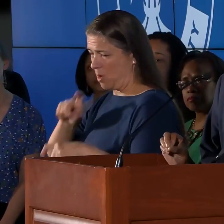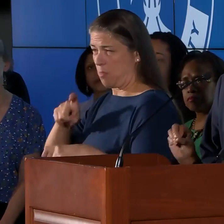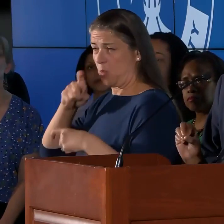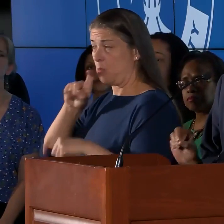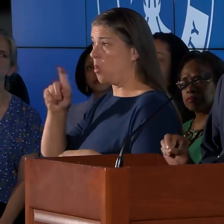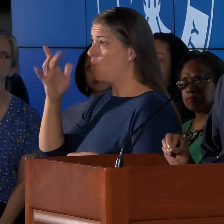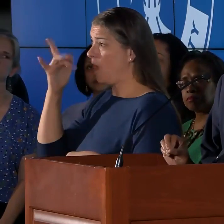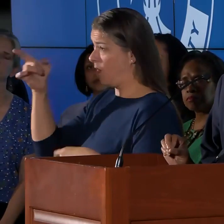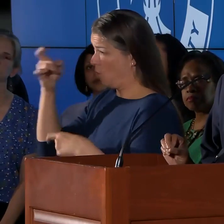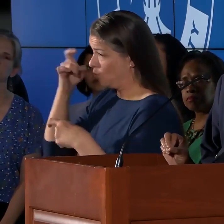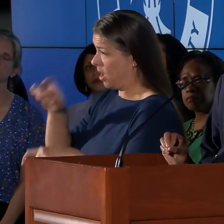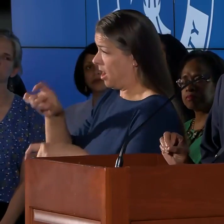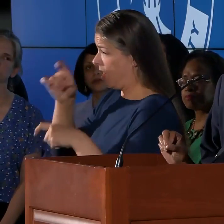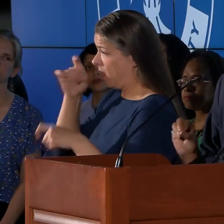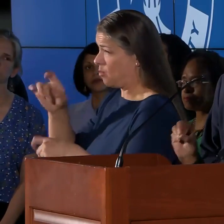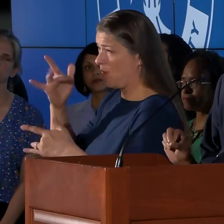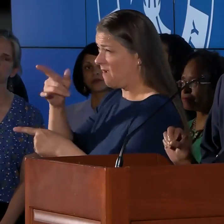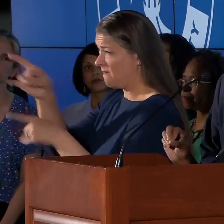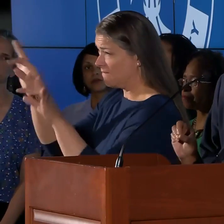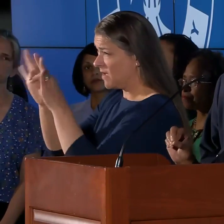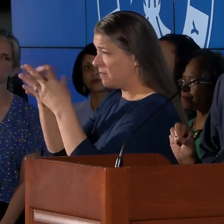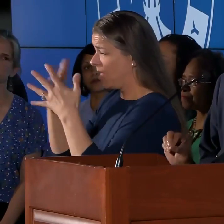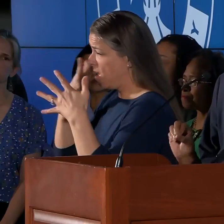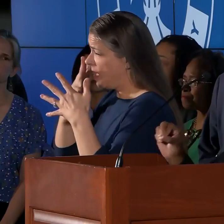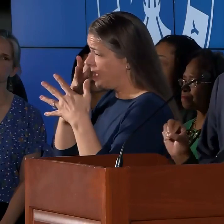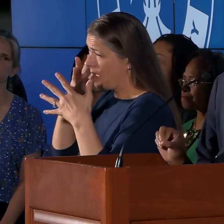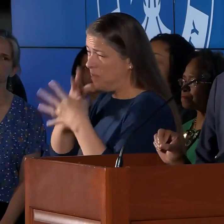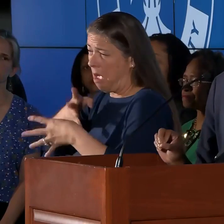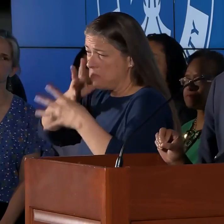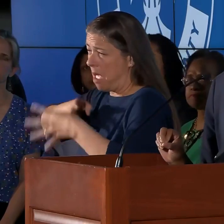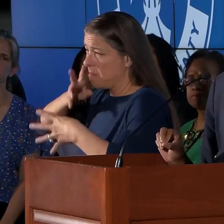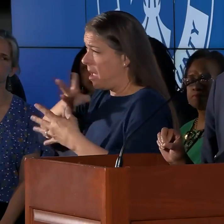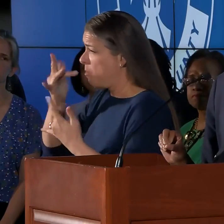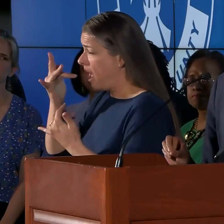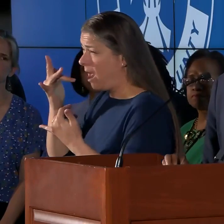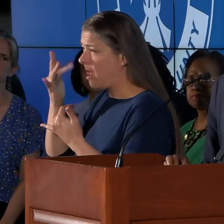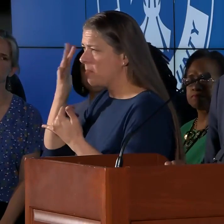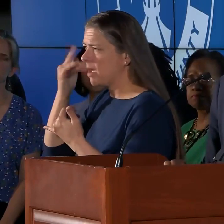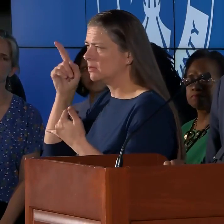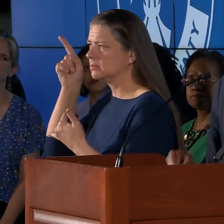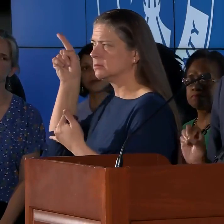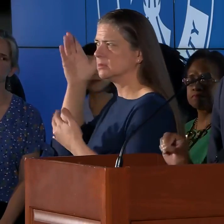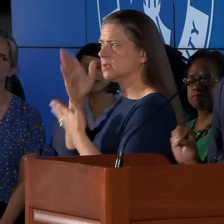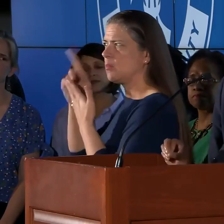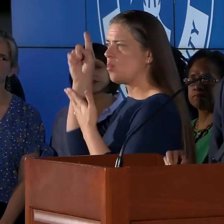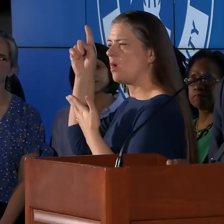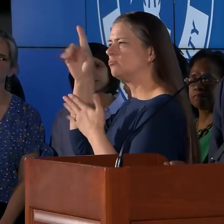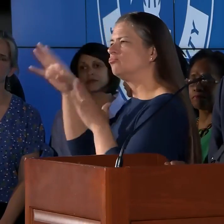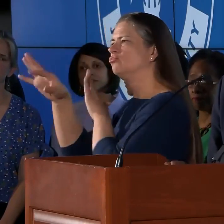decided that they wanted to take life today. And so, but with that, um, I'm